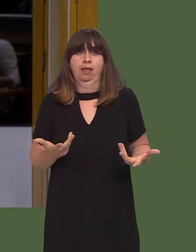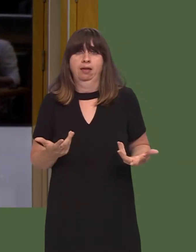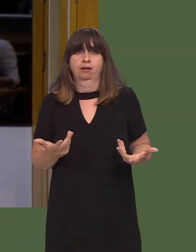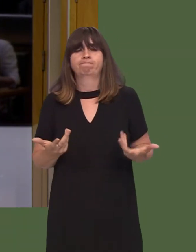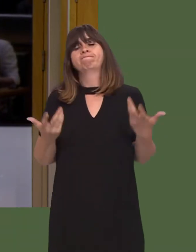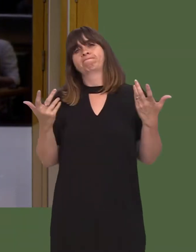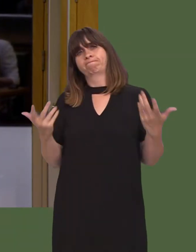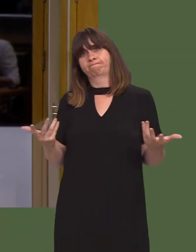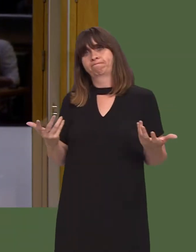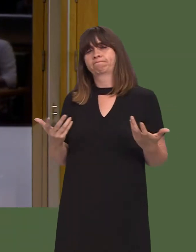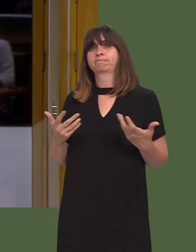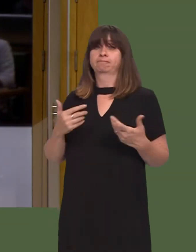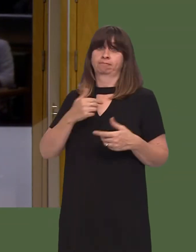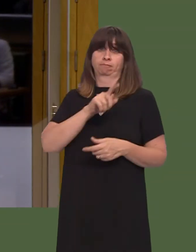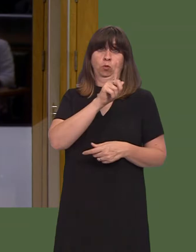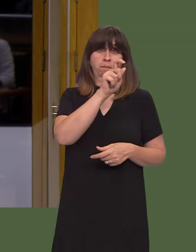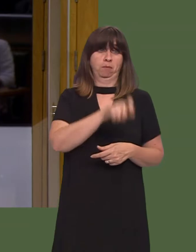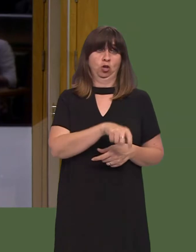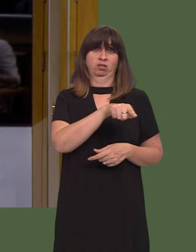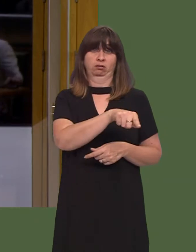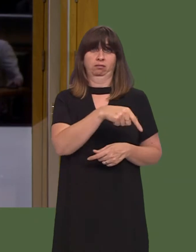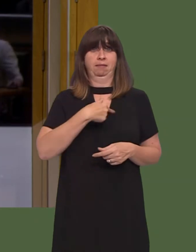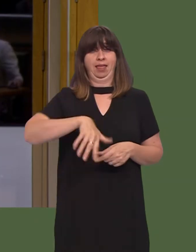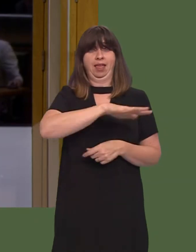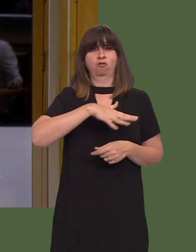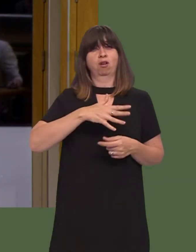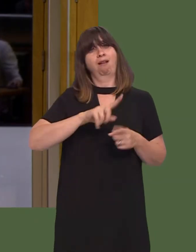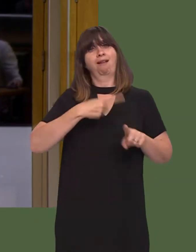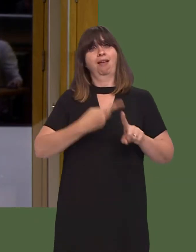Last week, my office was able to help find accommodation for a former armed forces veteran